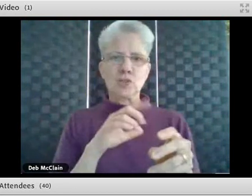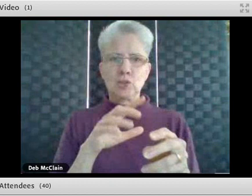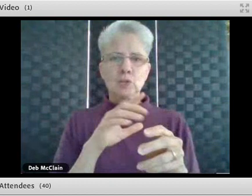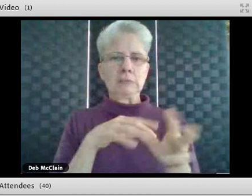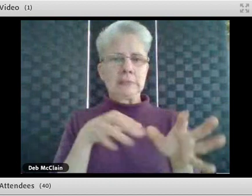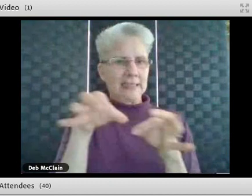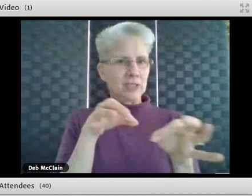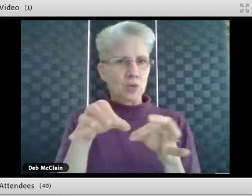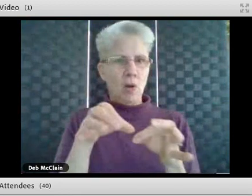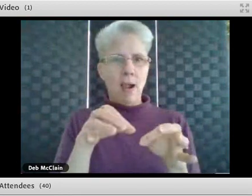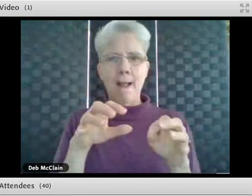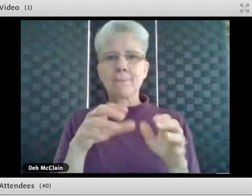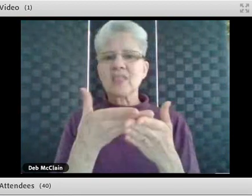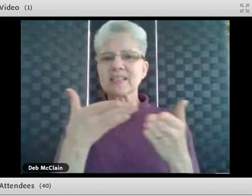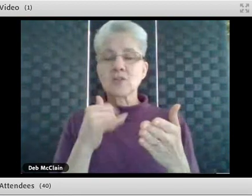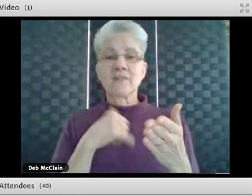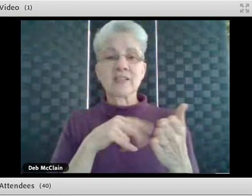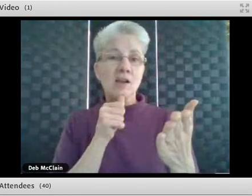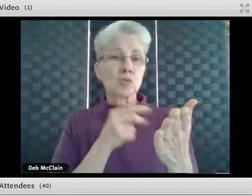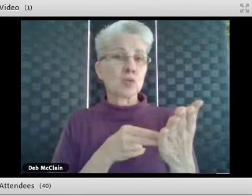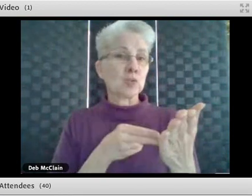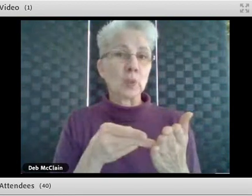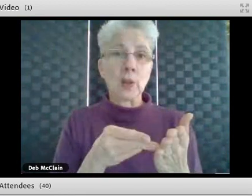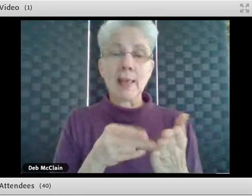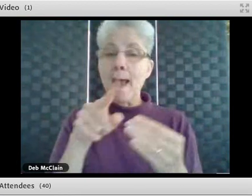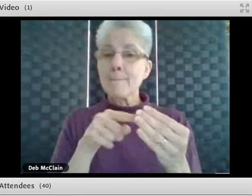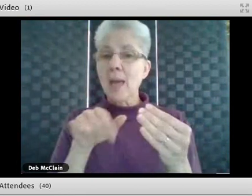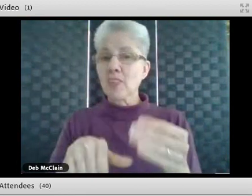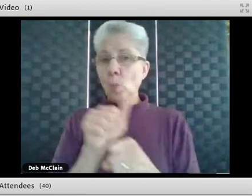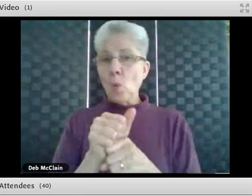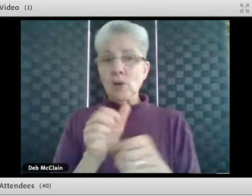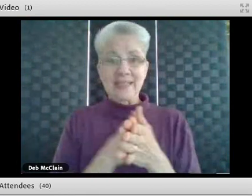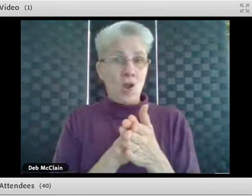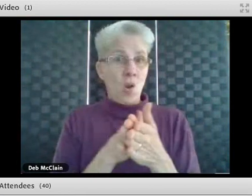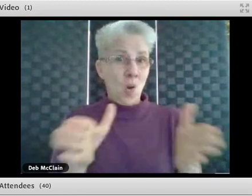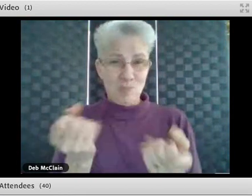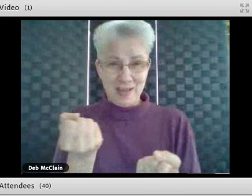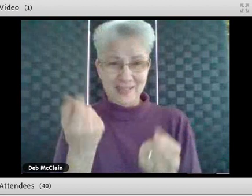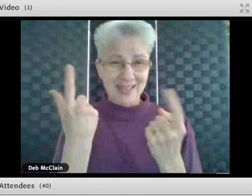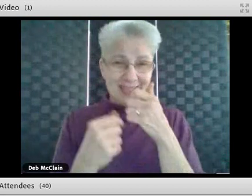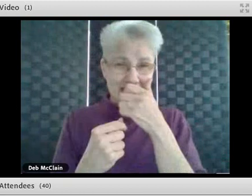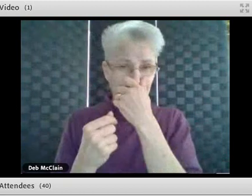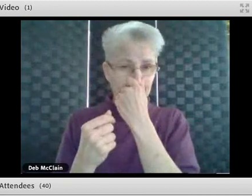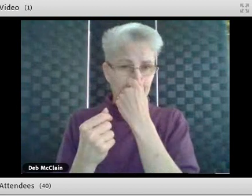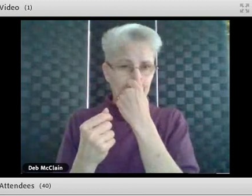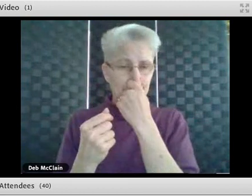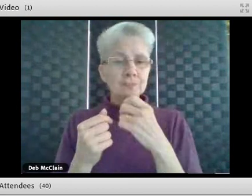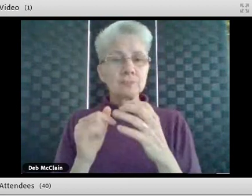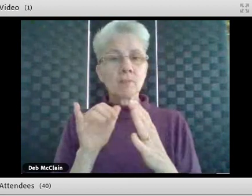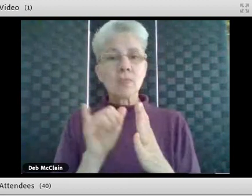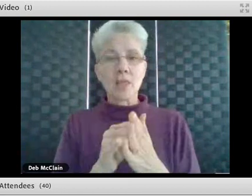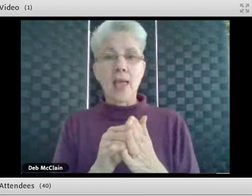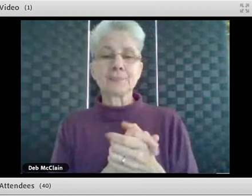if it's not truly about the work as a whole, if that makes sense. So, does that help?